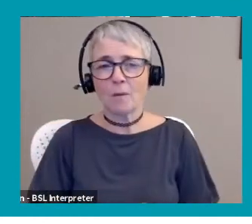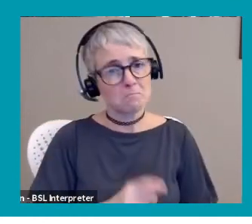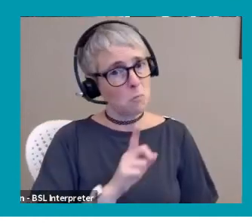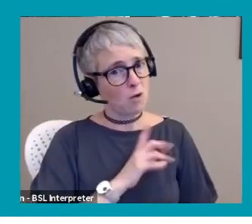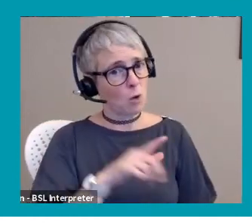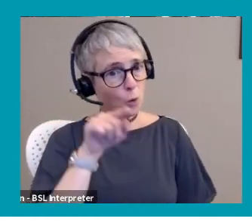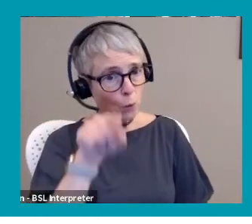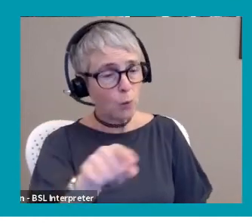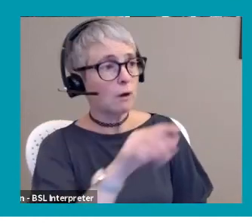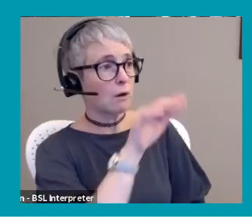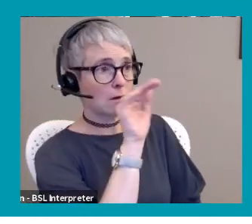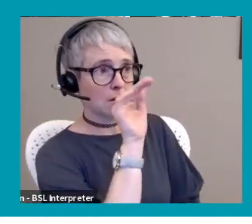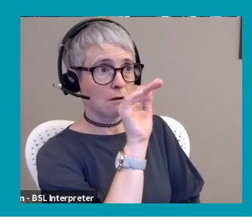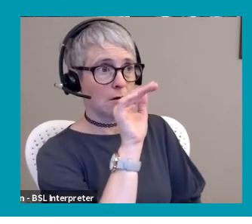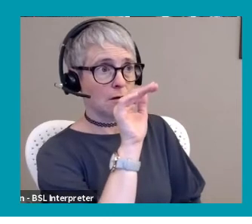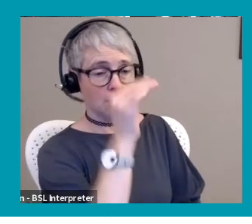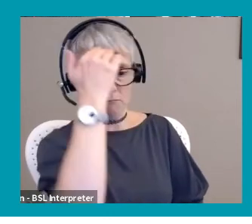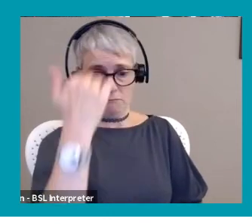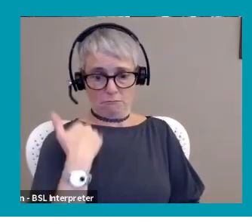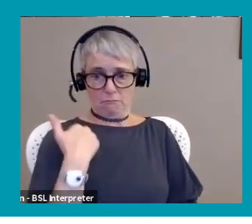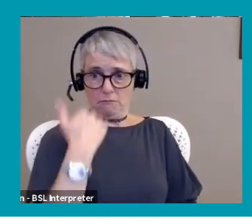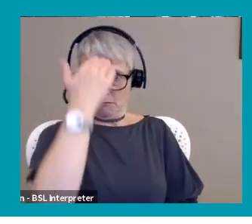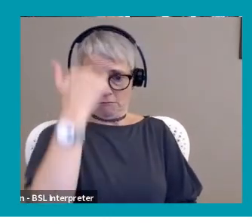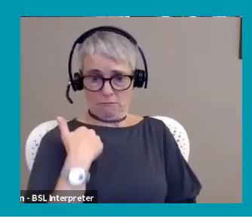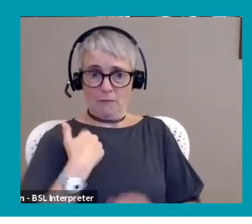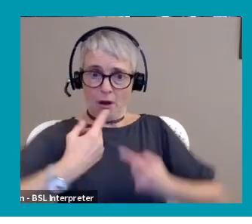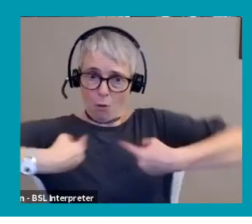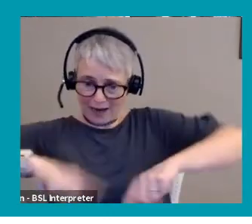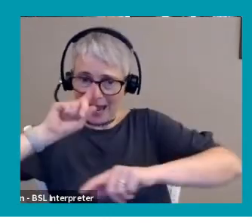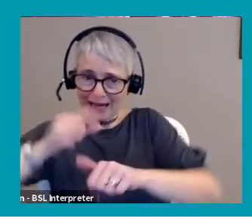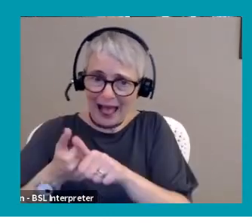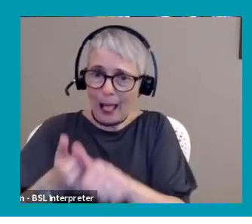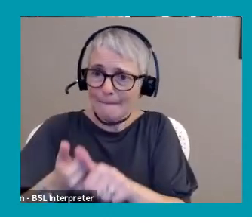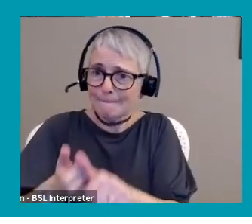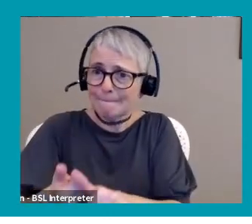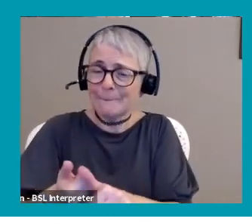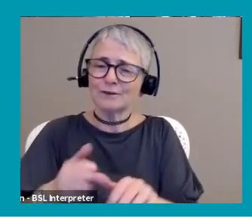reach out to the career coaches at Evenbreak and we'll help you reduce that stress.